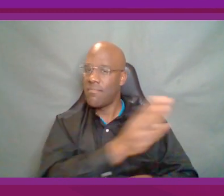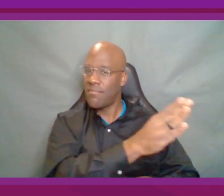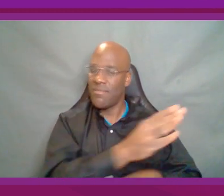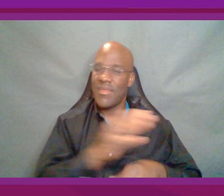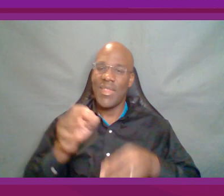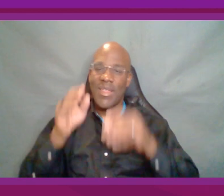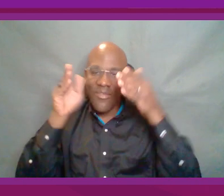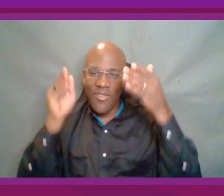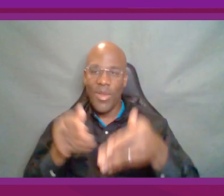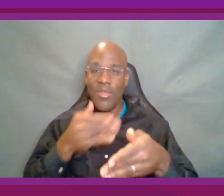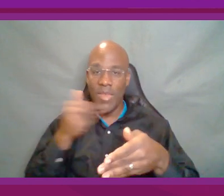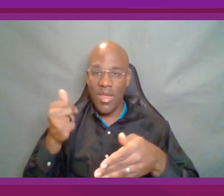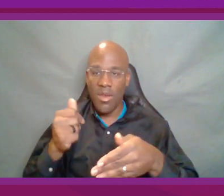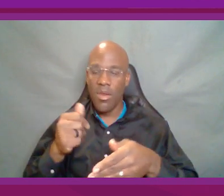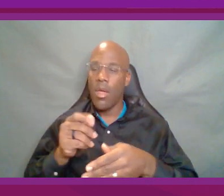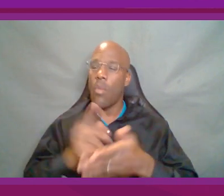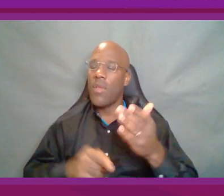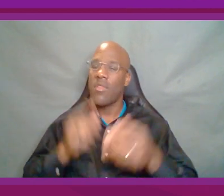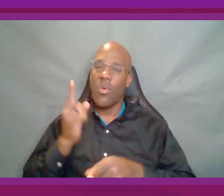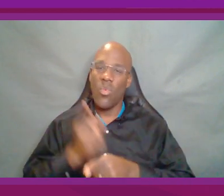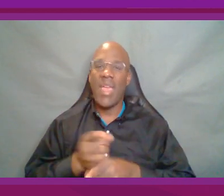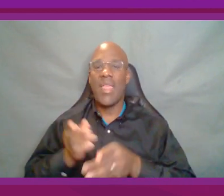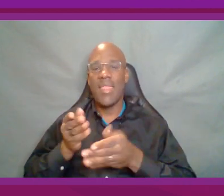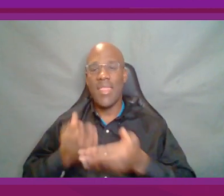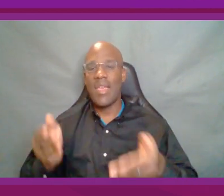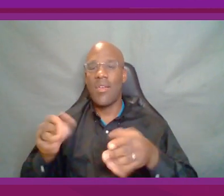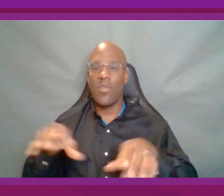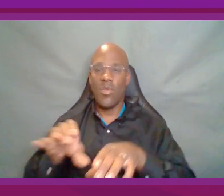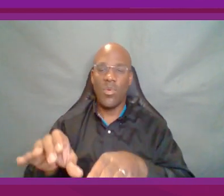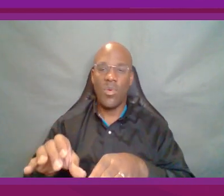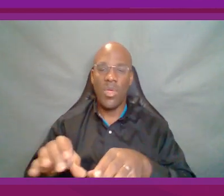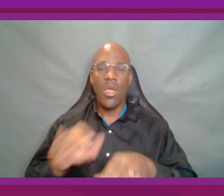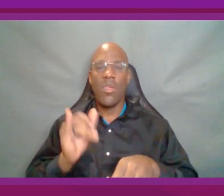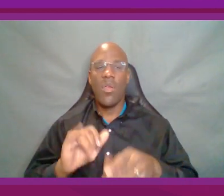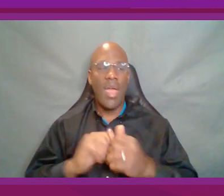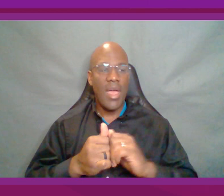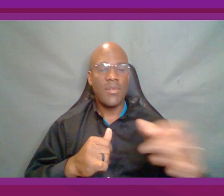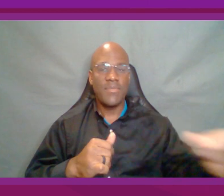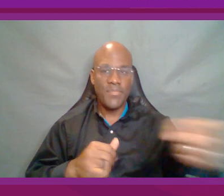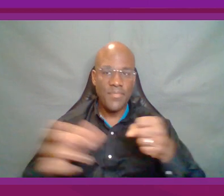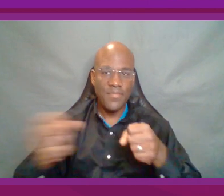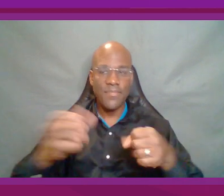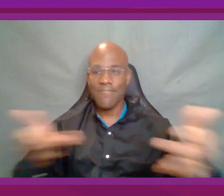right thing to do, how are we tapping into this broader talent pool to make our brands and